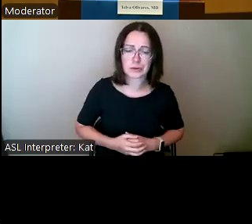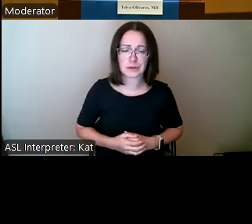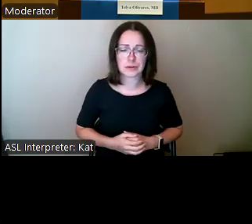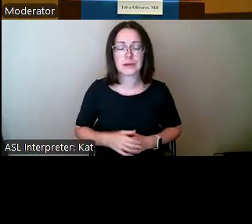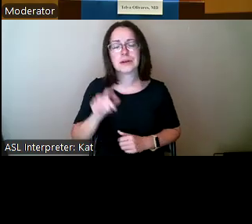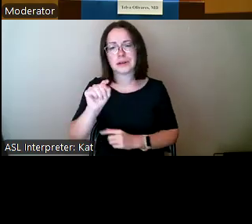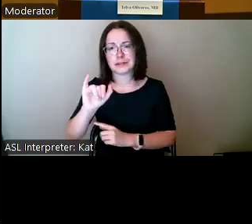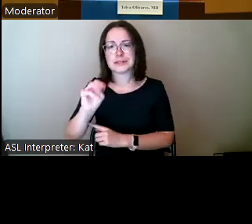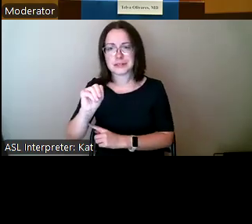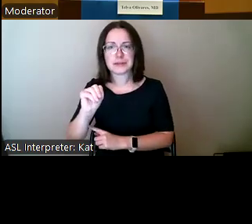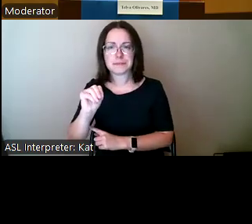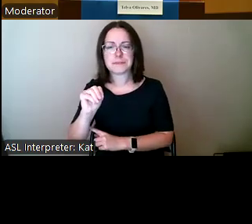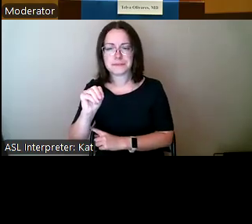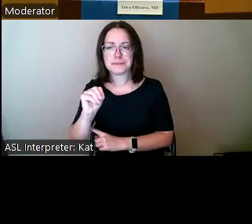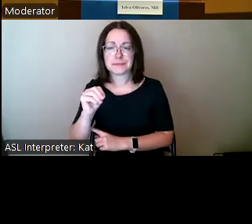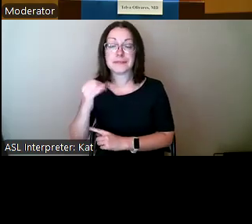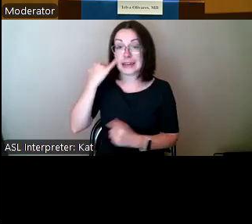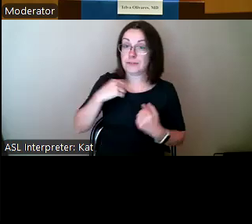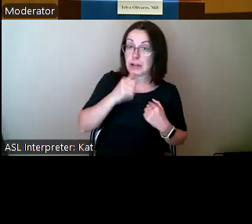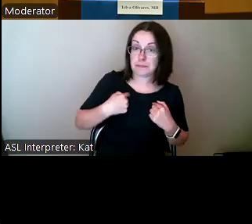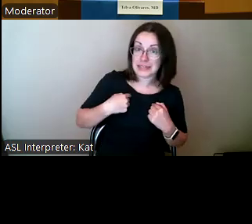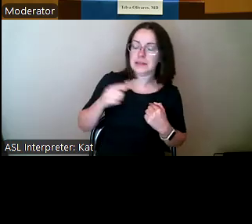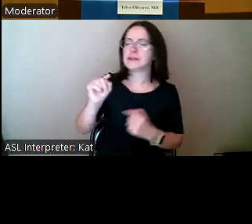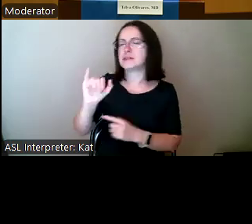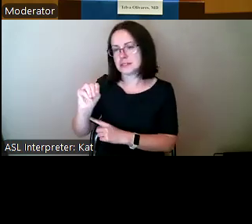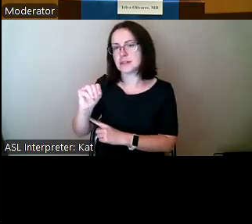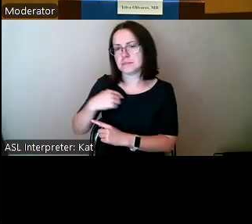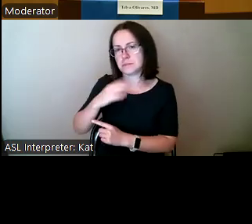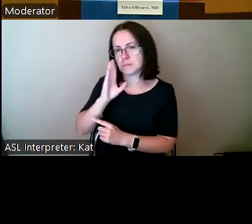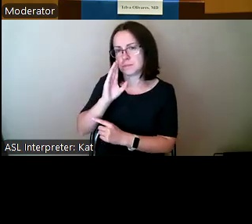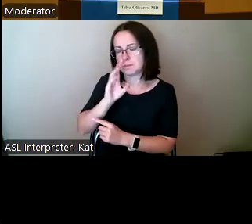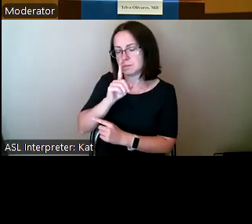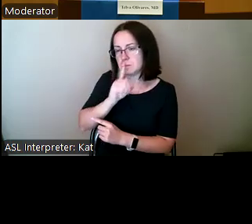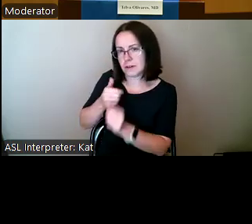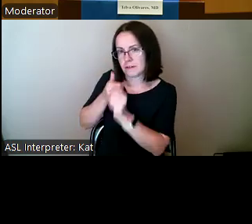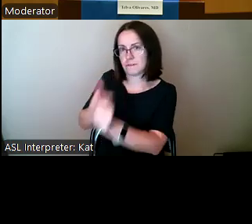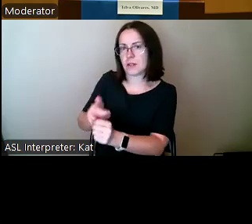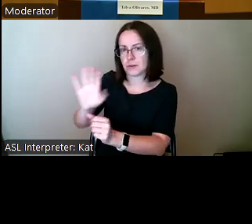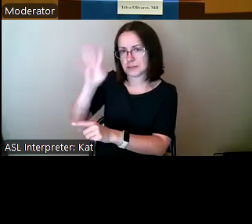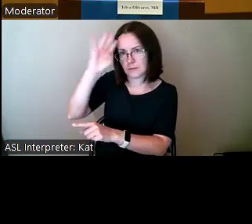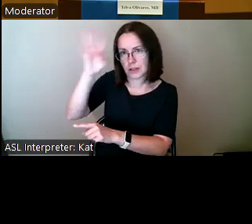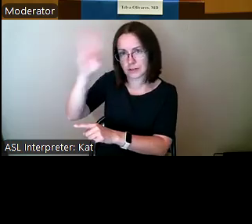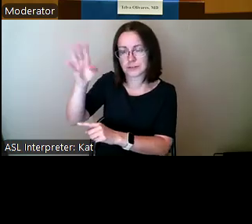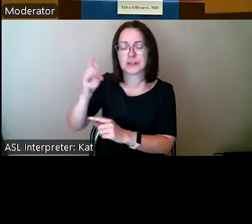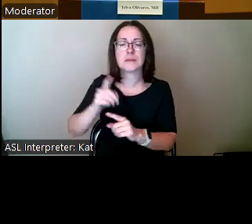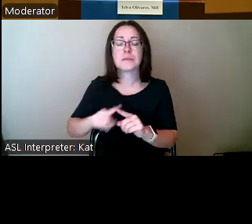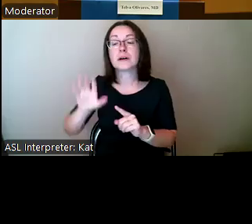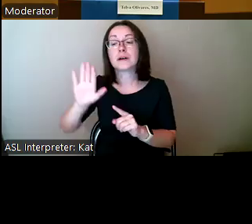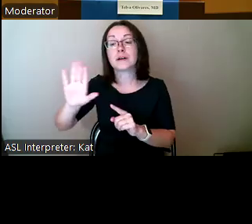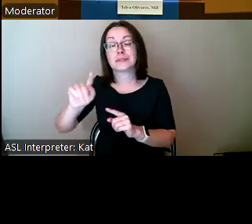here now, uh, if I weren't. Um, but Tim, I have permission from his family to share with you. He